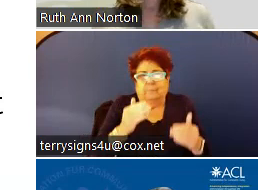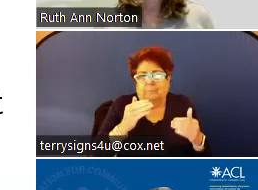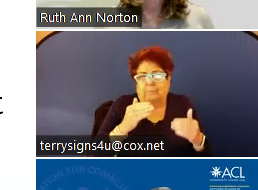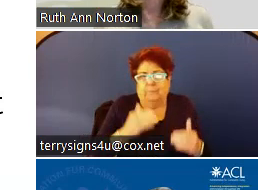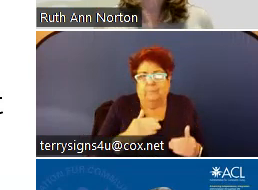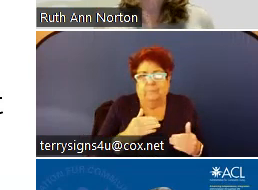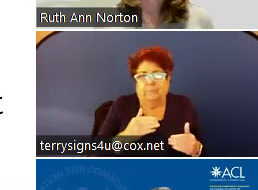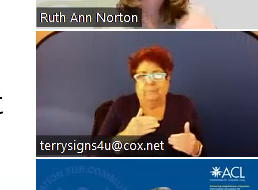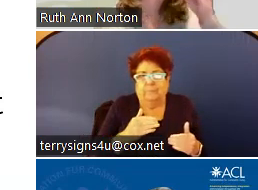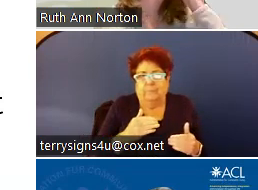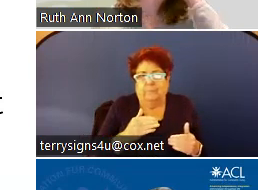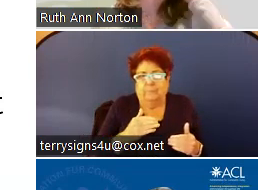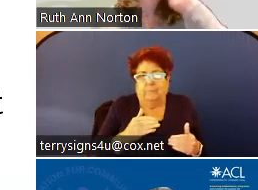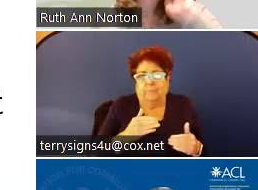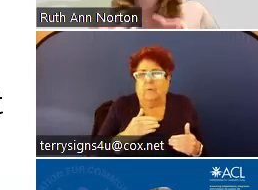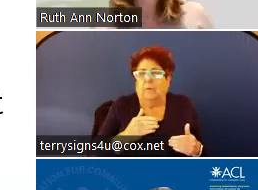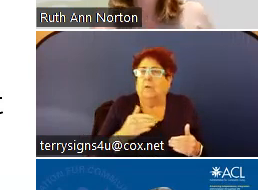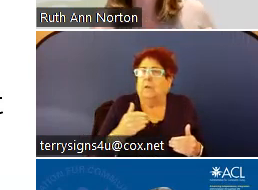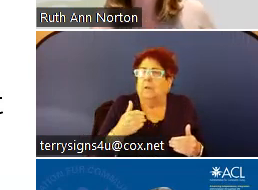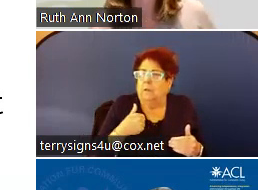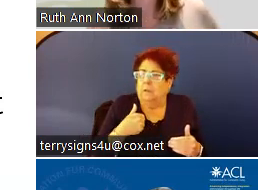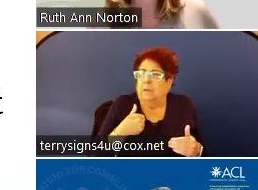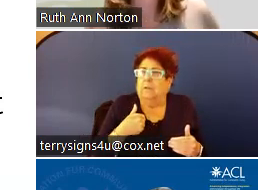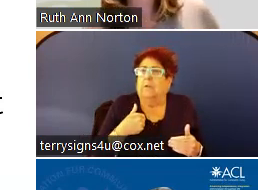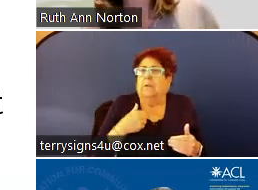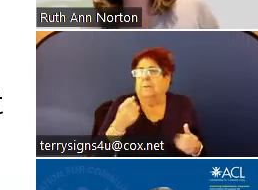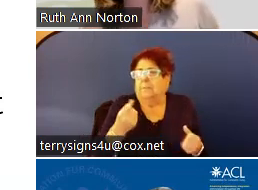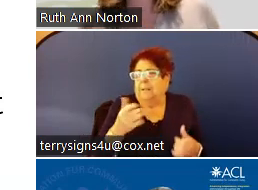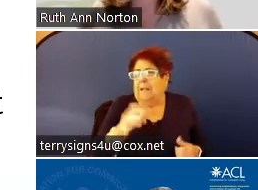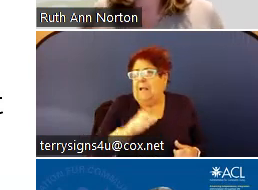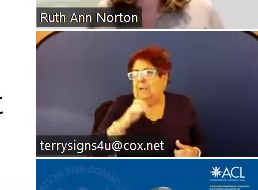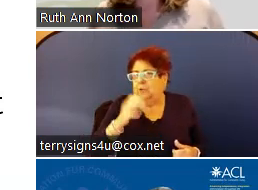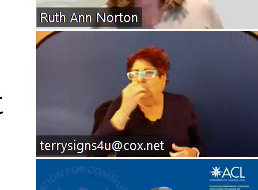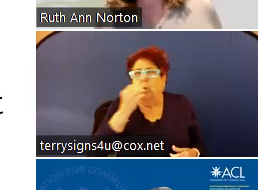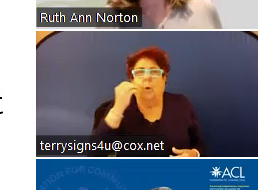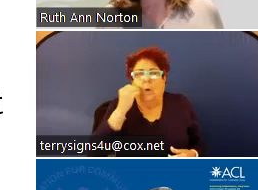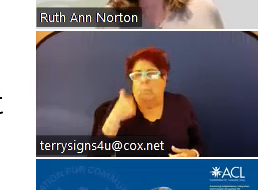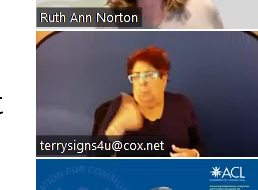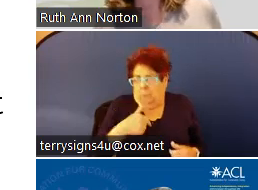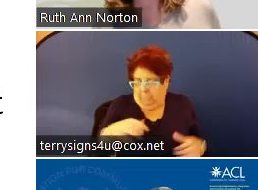We have had a number of hundreds, and hundreds of homes that we have done it through the HUBs